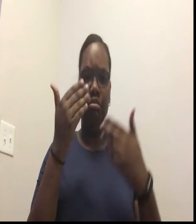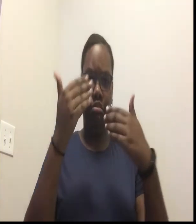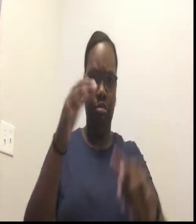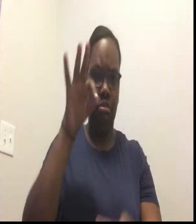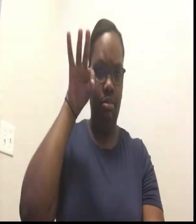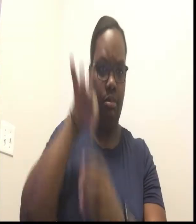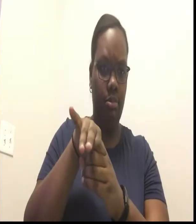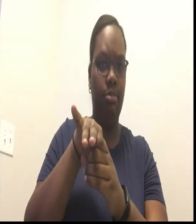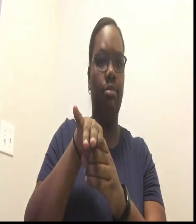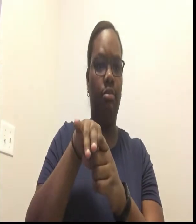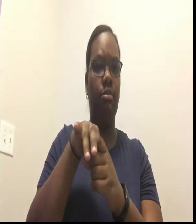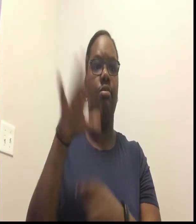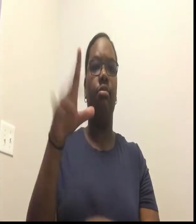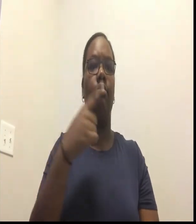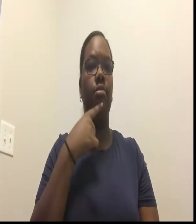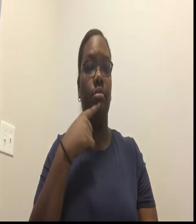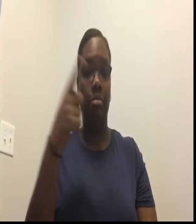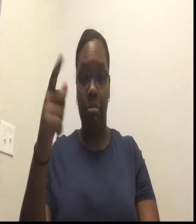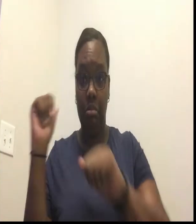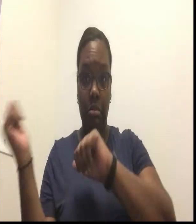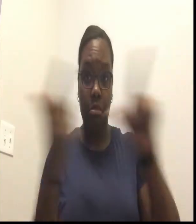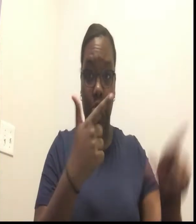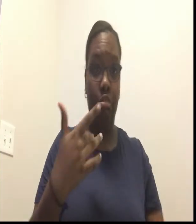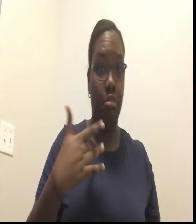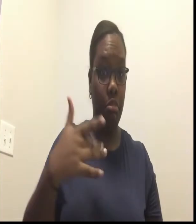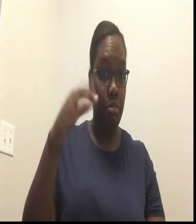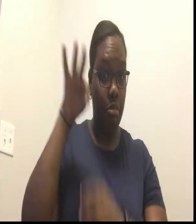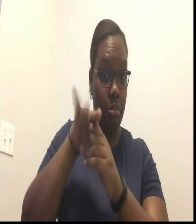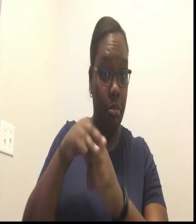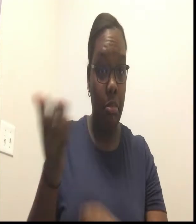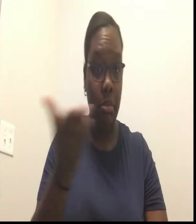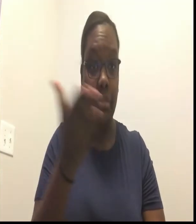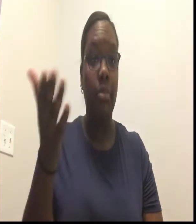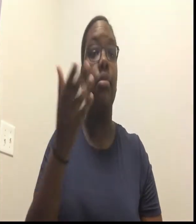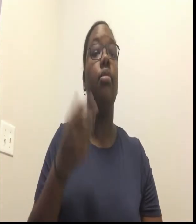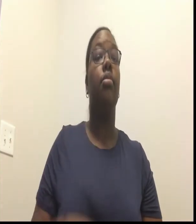chair or the parliamentarian would say would go for a vote and they would say